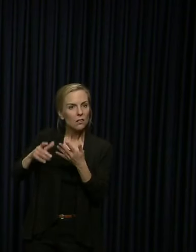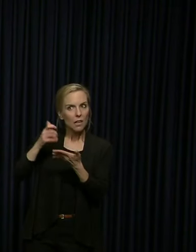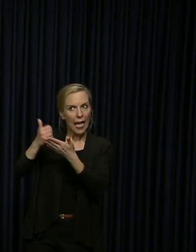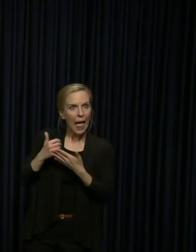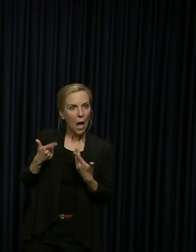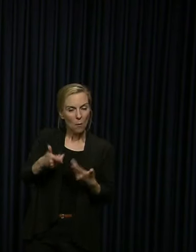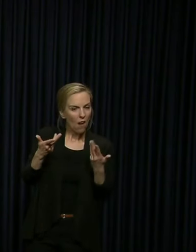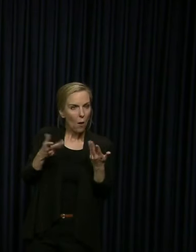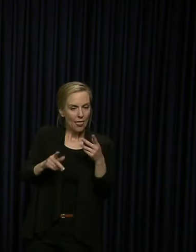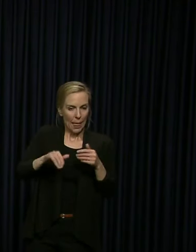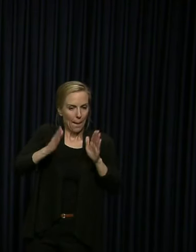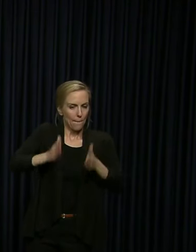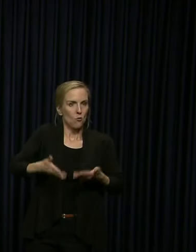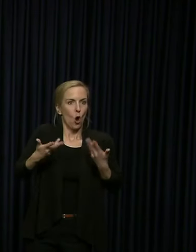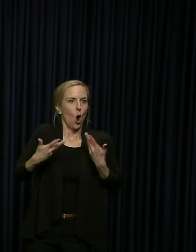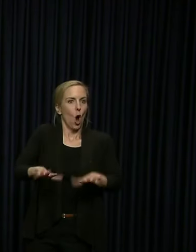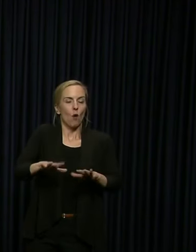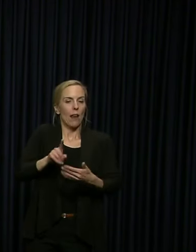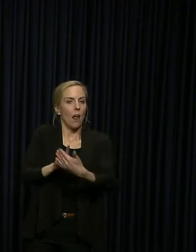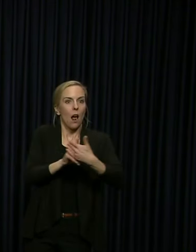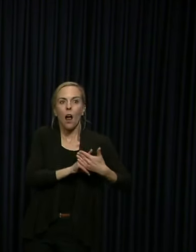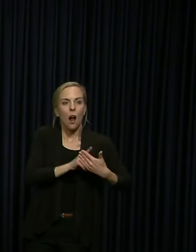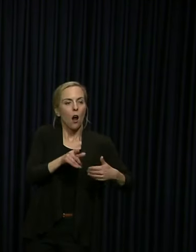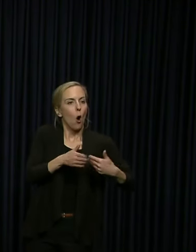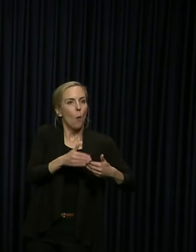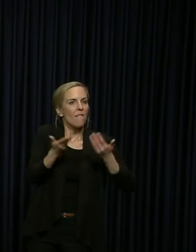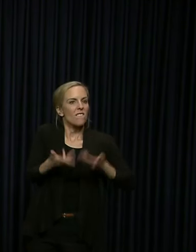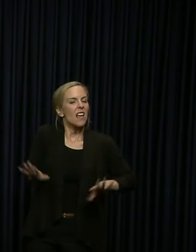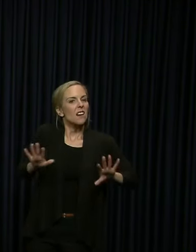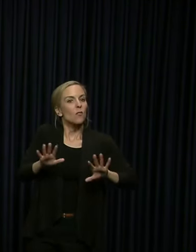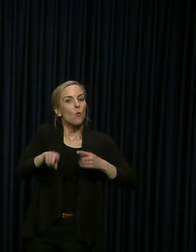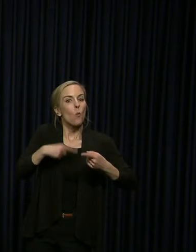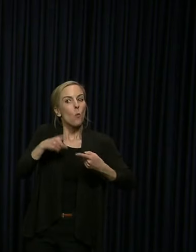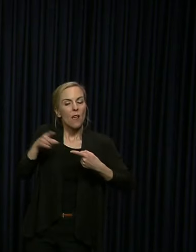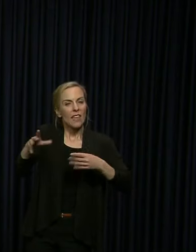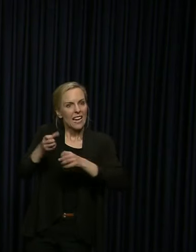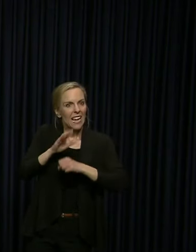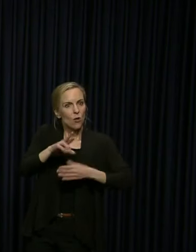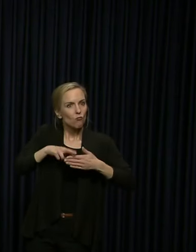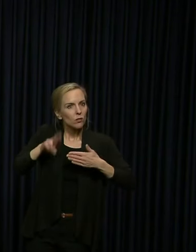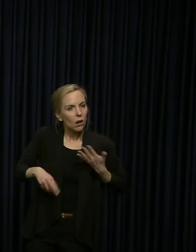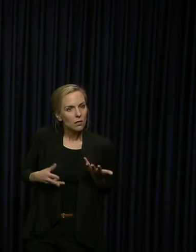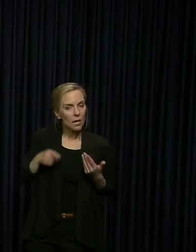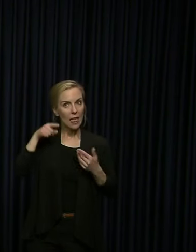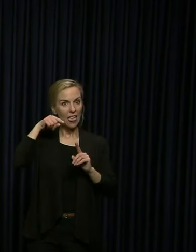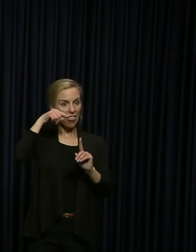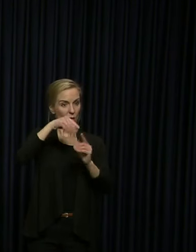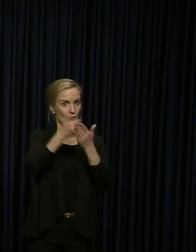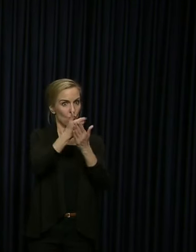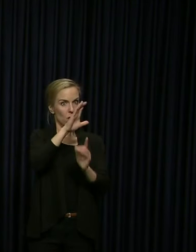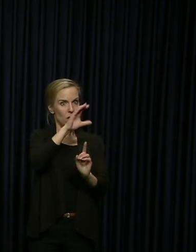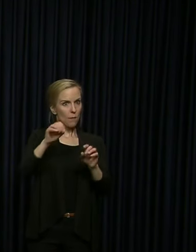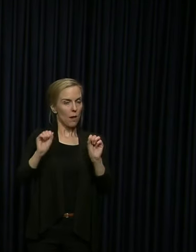THINK FOUR, WHERE WE HAVE BEEN AT ABOUT THE SAME, AND MY FEELING IS WHEN YOU ADJUST TODAY, WE'LL BE ABOUT THE SAME.